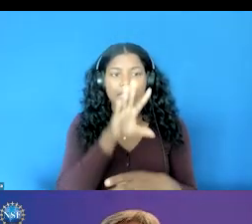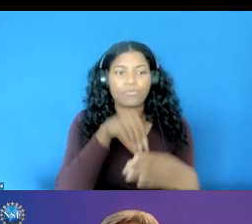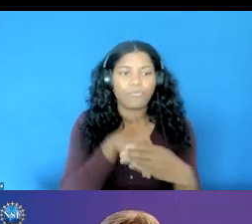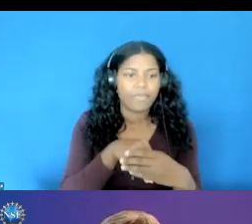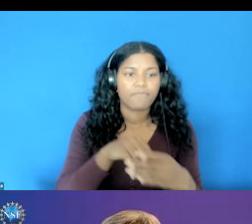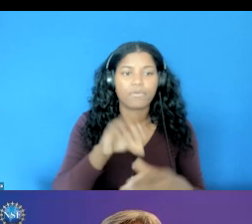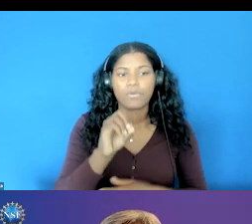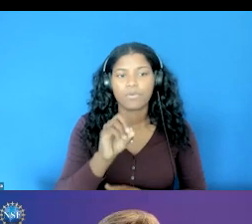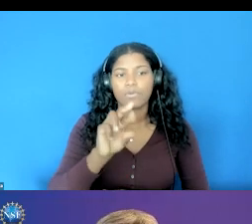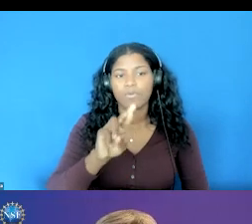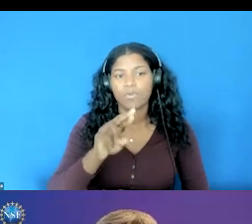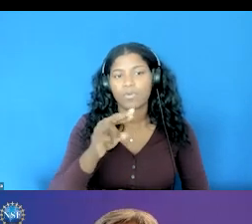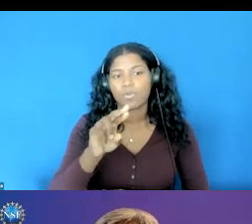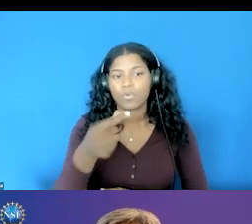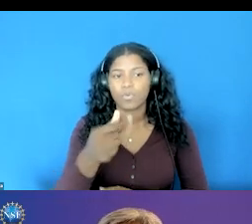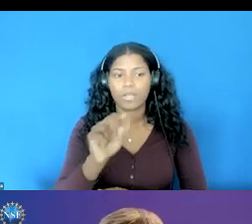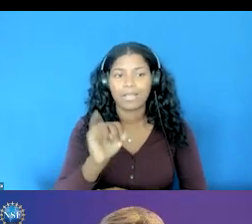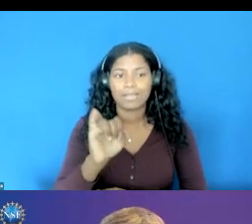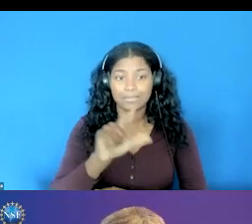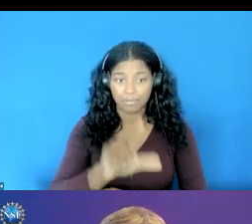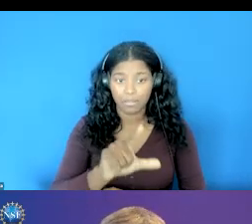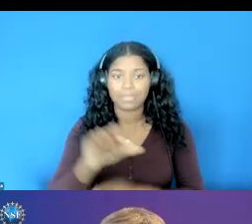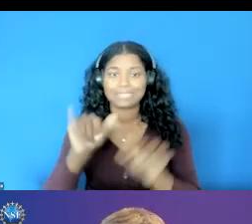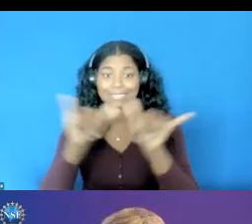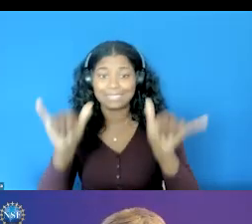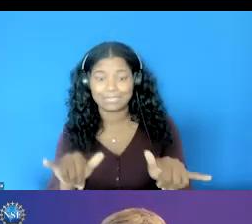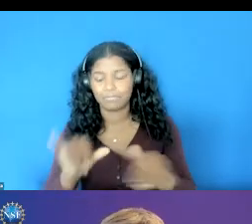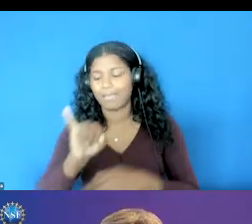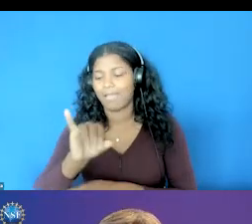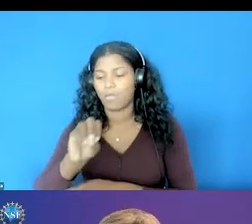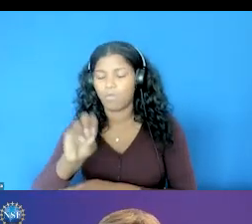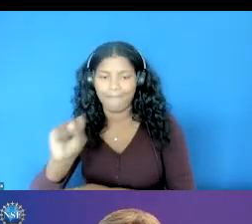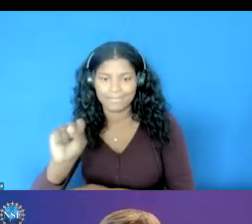supports research to understand how organisms develop and function and behave